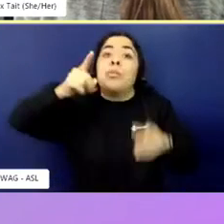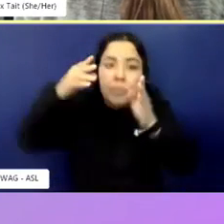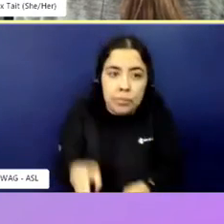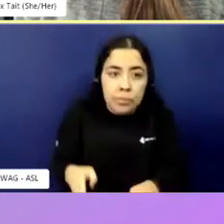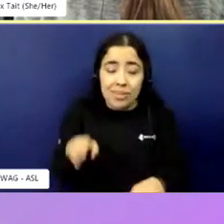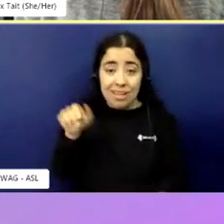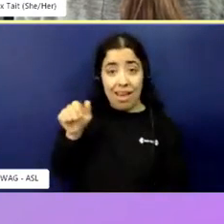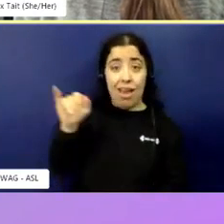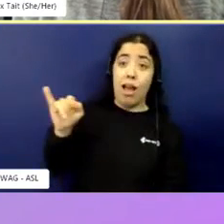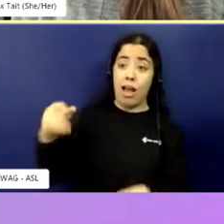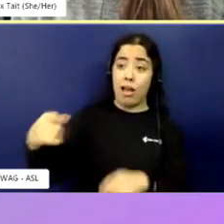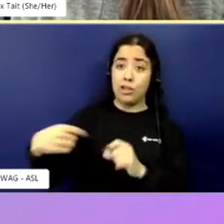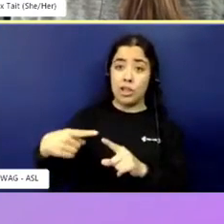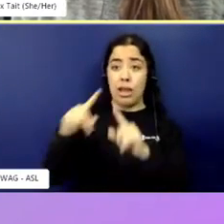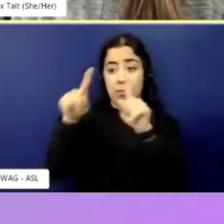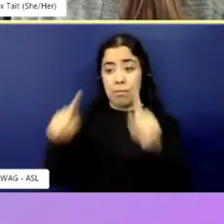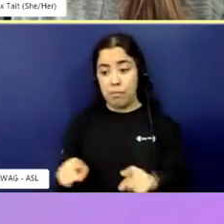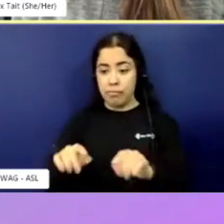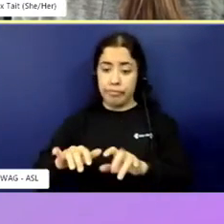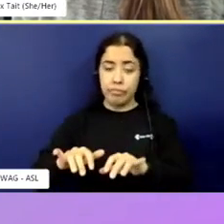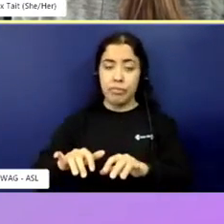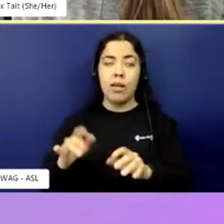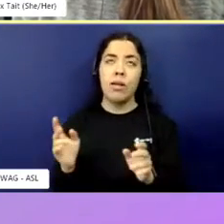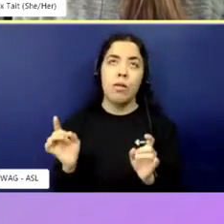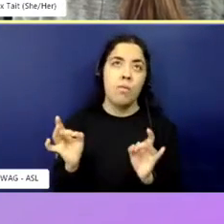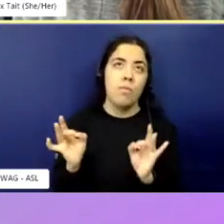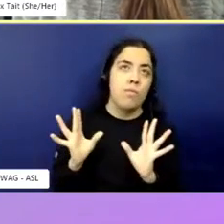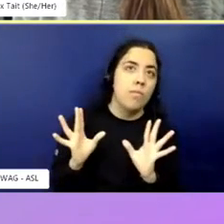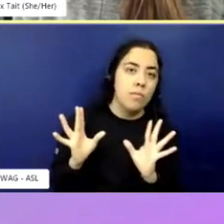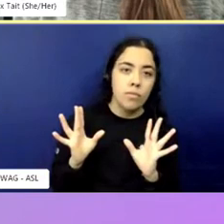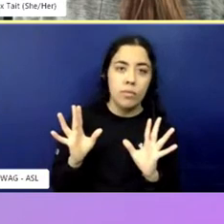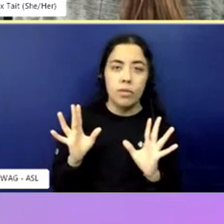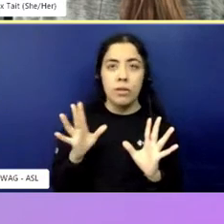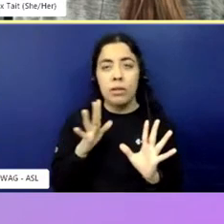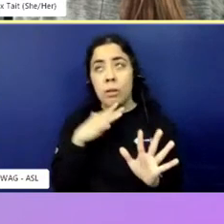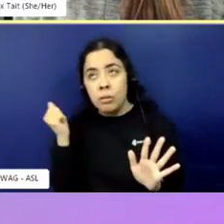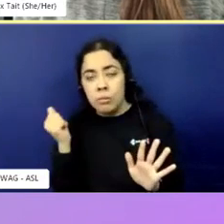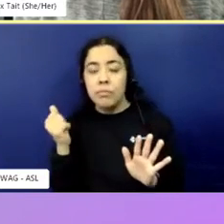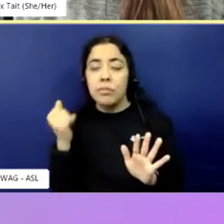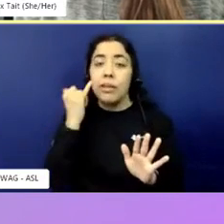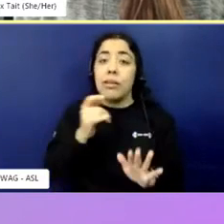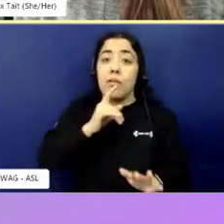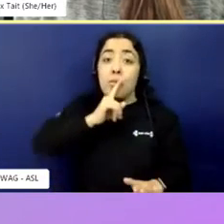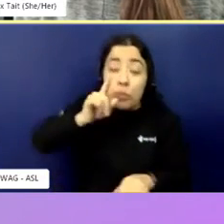FAQ." talking with the human has been more difficult.